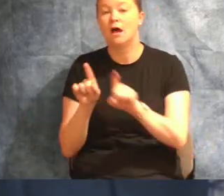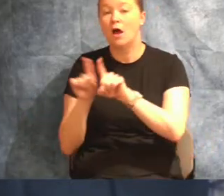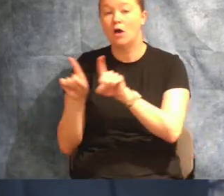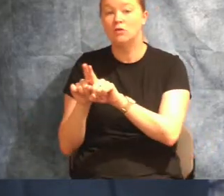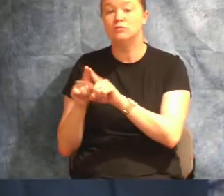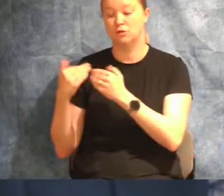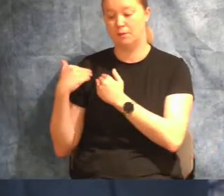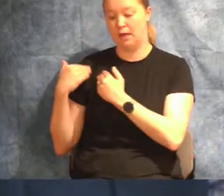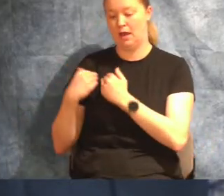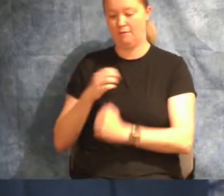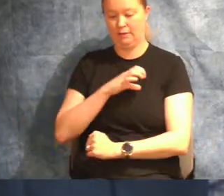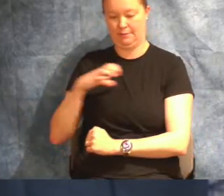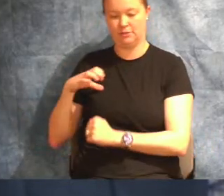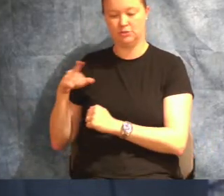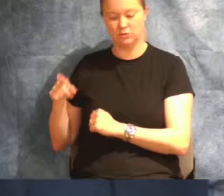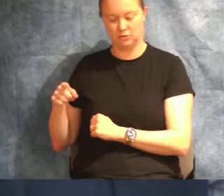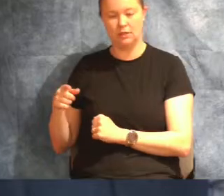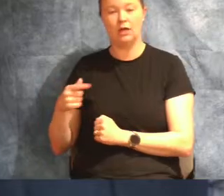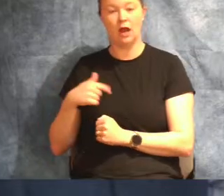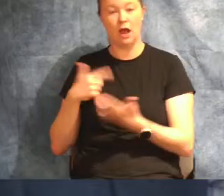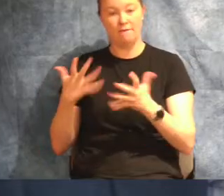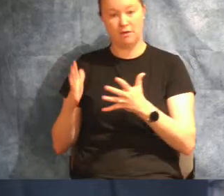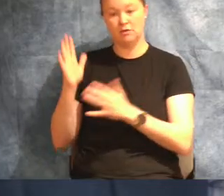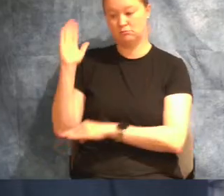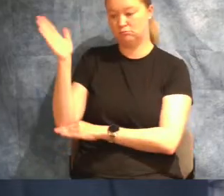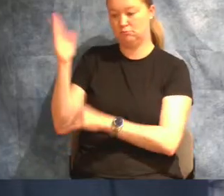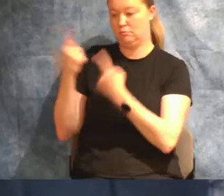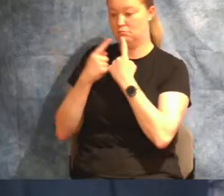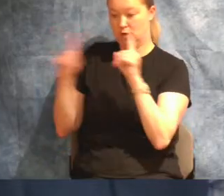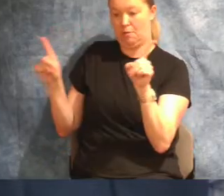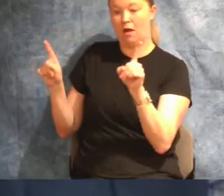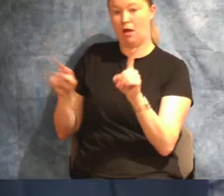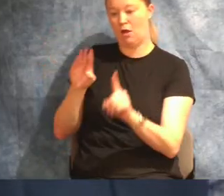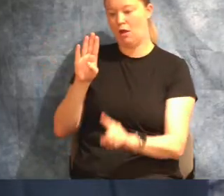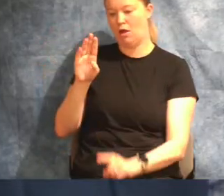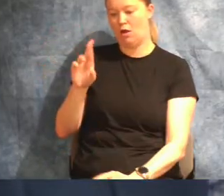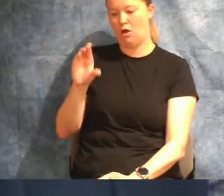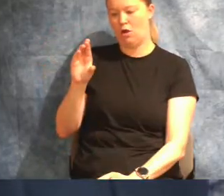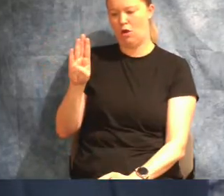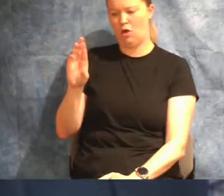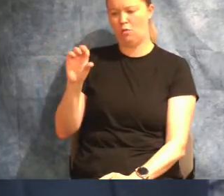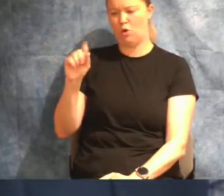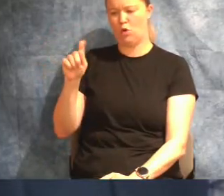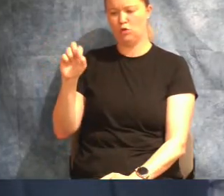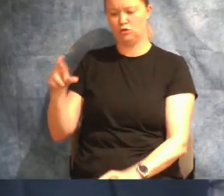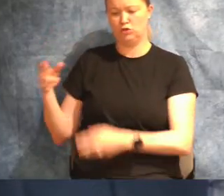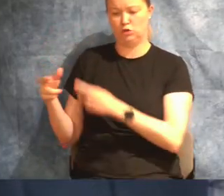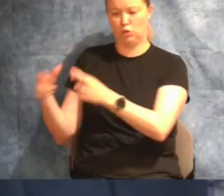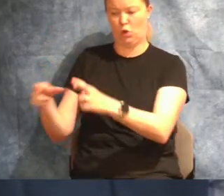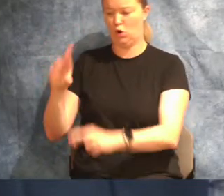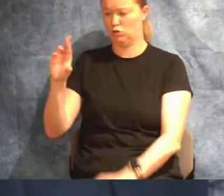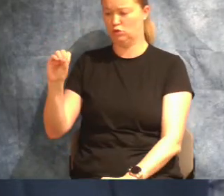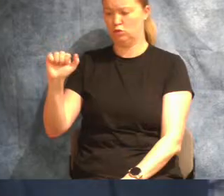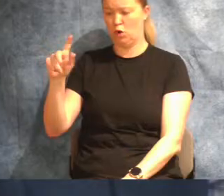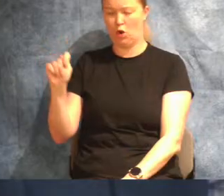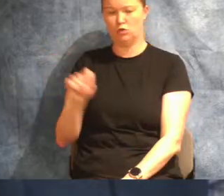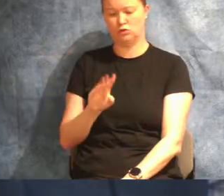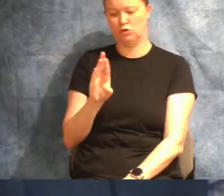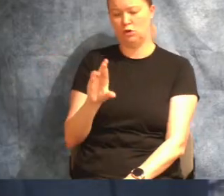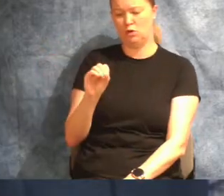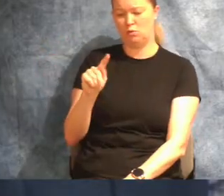the Commission I delivered a proclamation at the Brewster Roads roast. Brewster Roads is an icon in